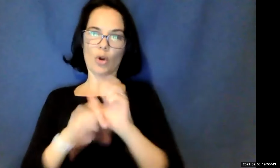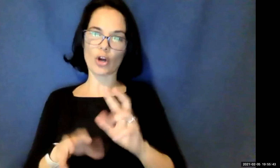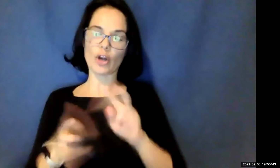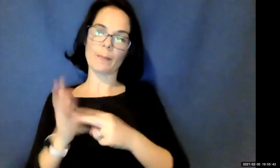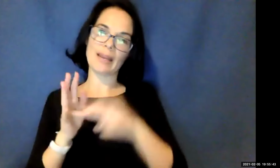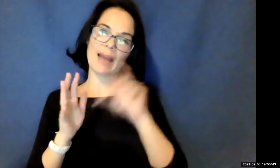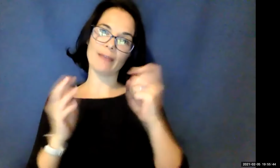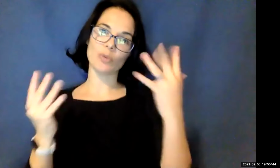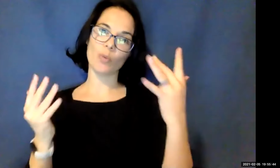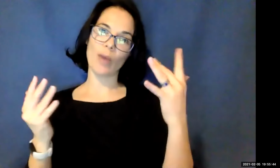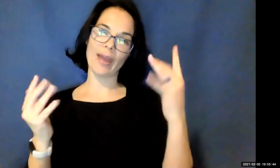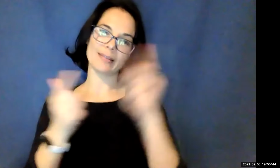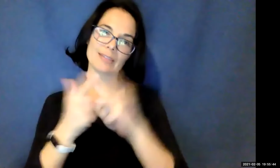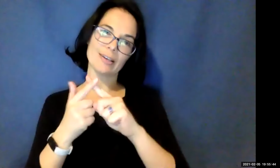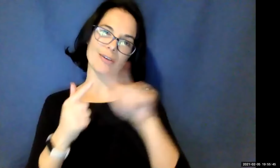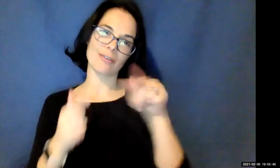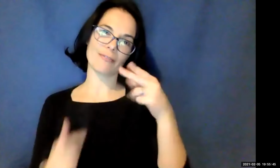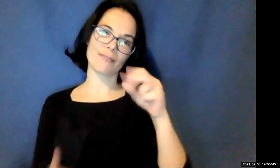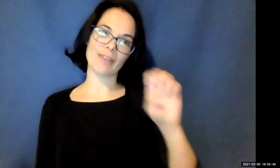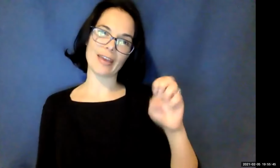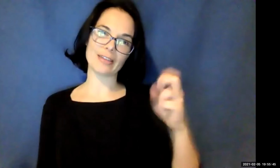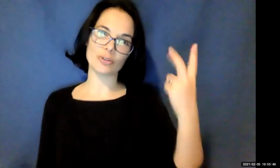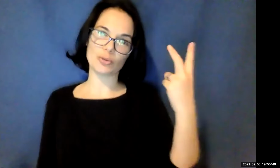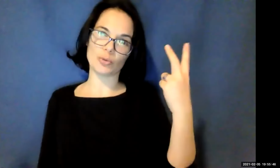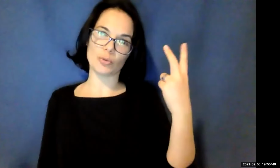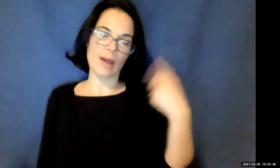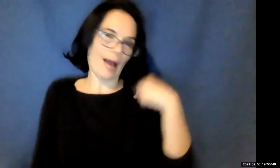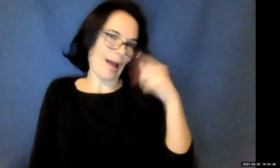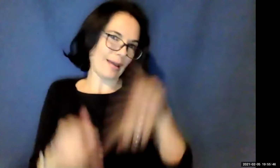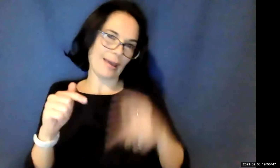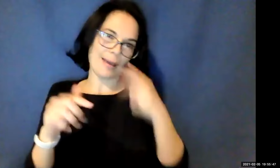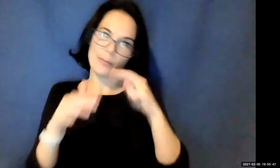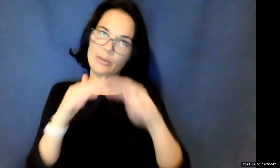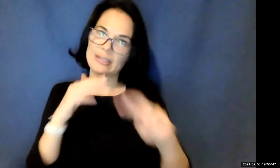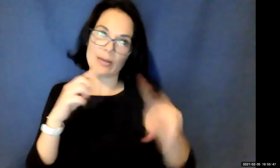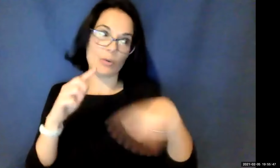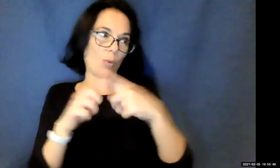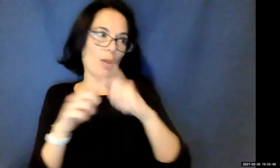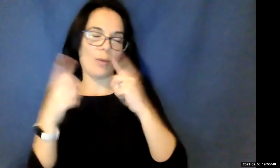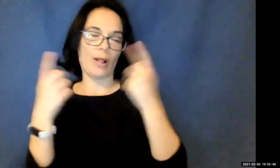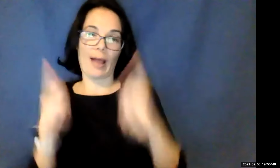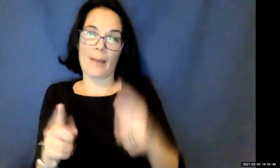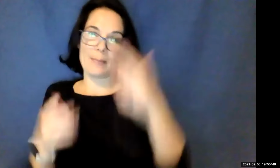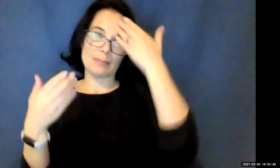I have no – you know, I can’t give a prediction on when that actually will happen, but that’s the timing.